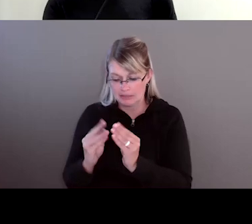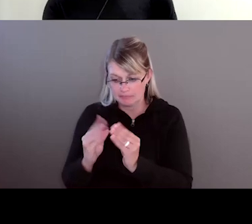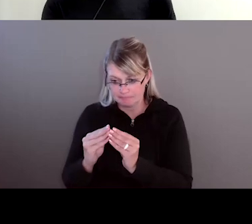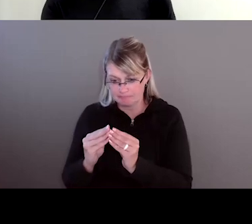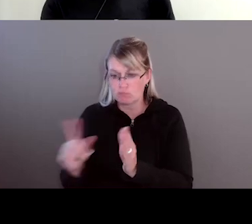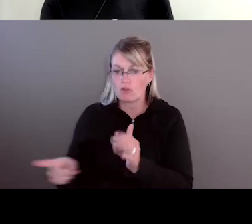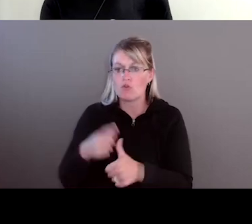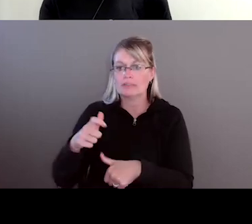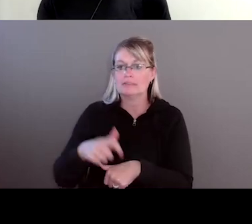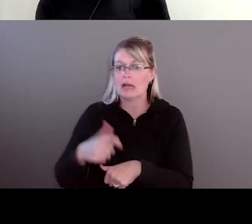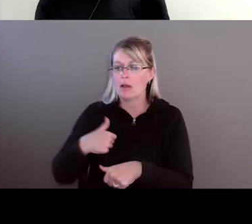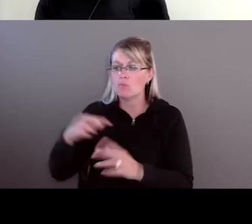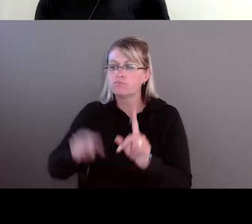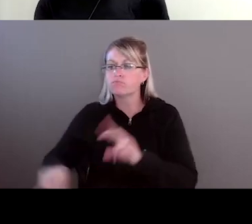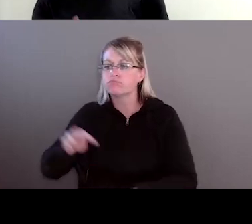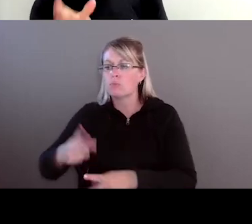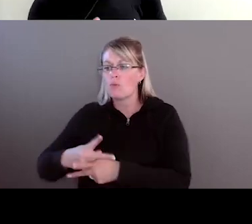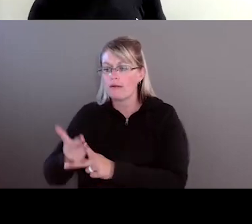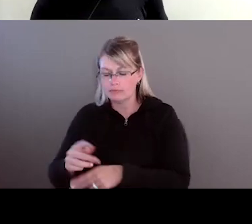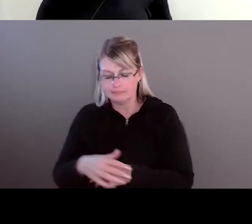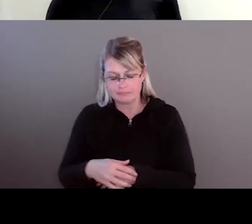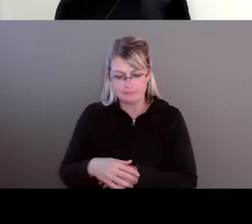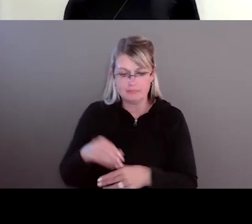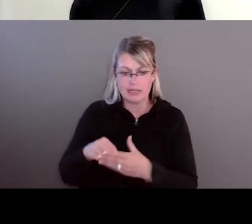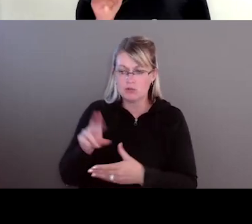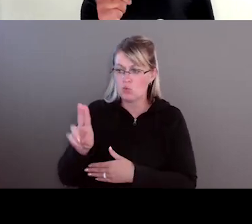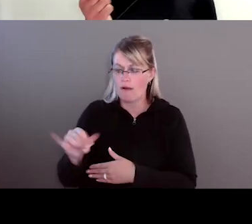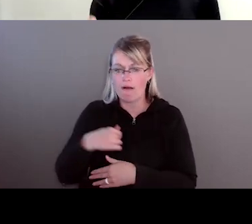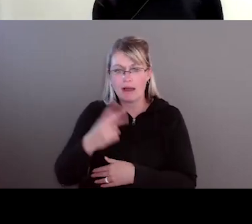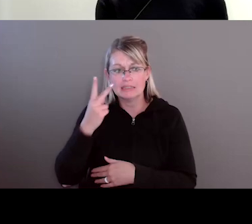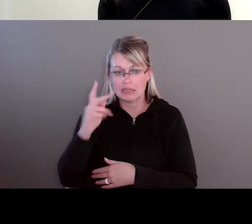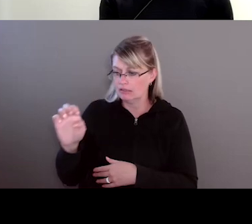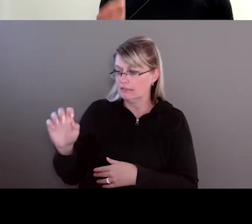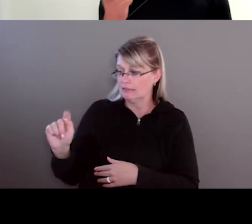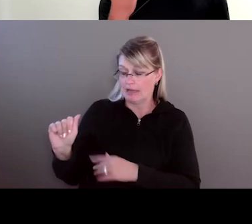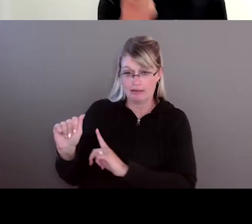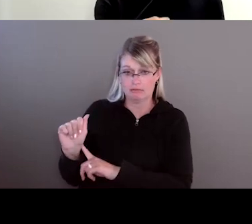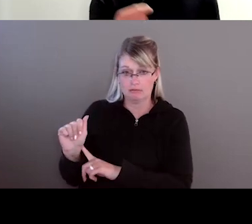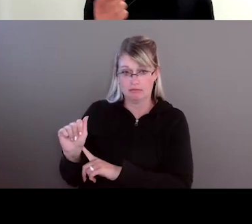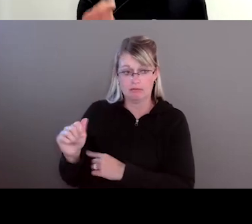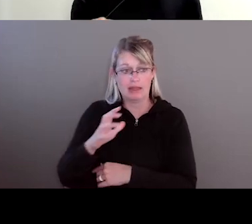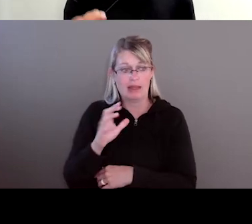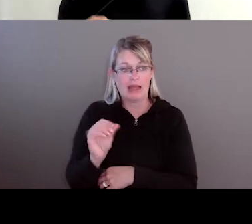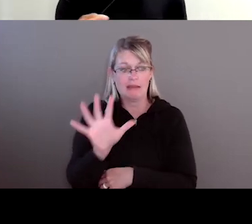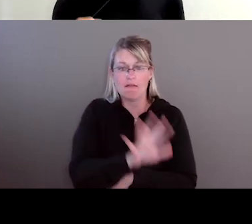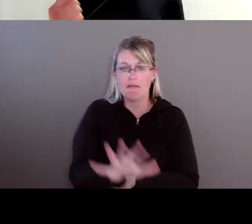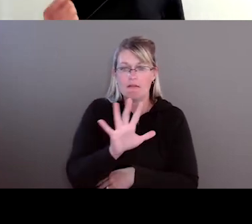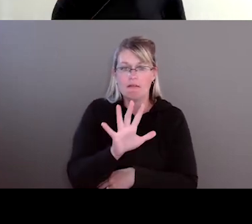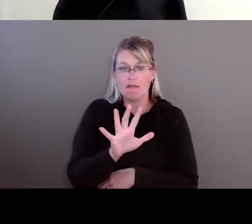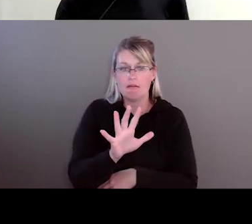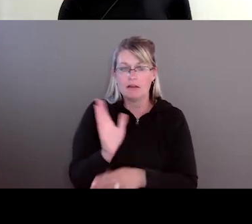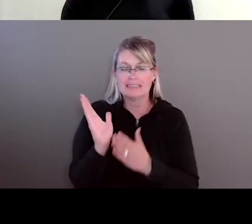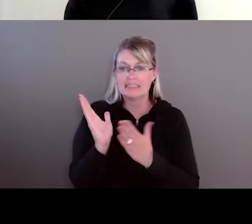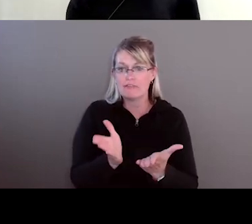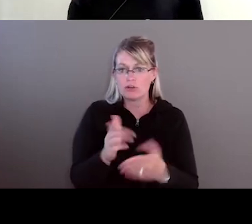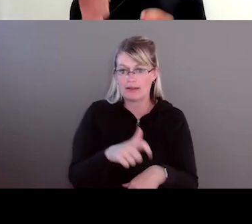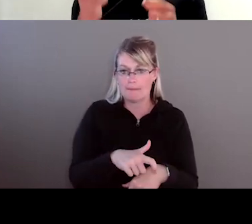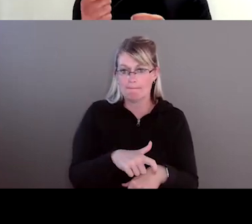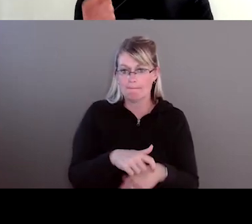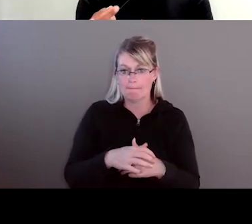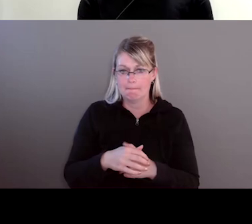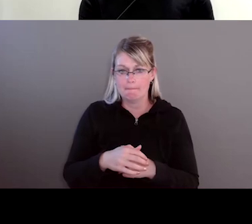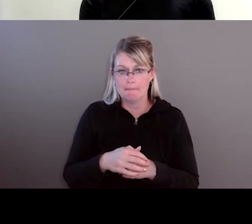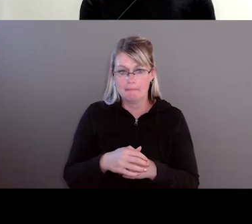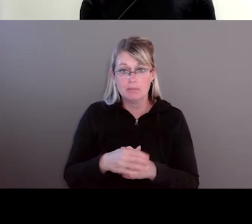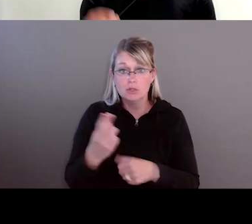this particular product. In the UI I saw ETA and estimated delivery time. Used together,